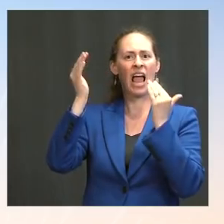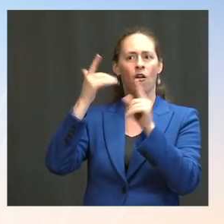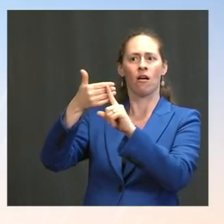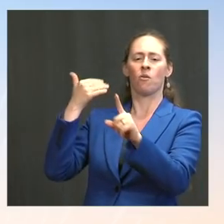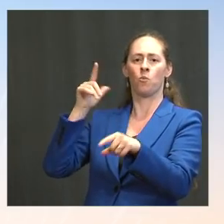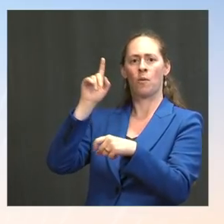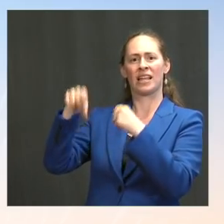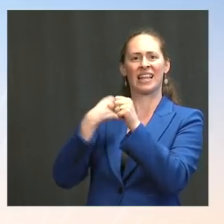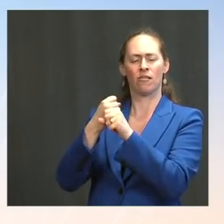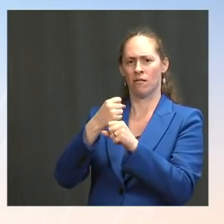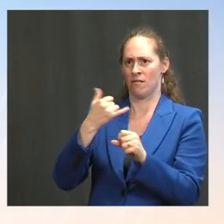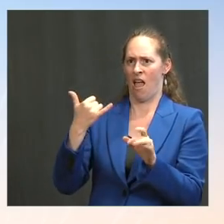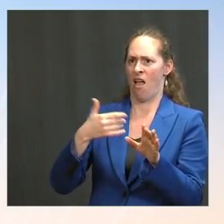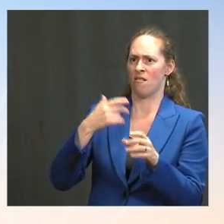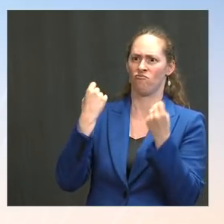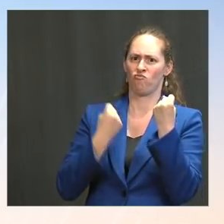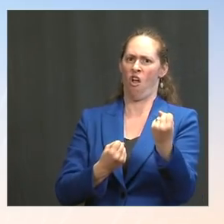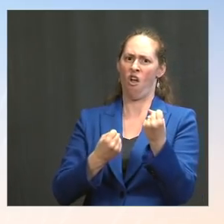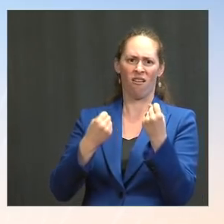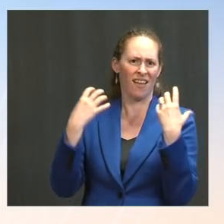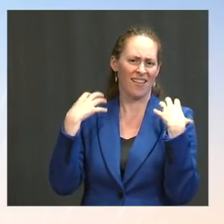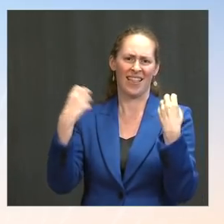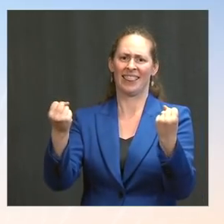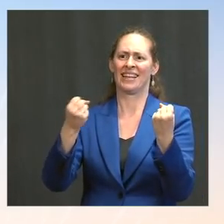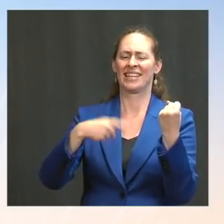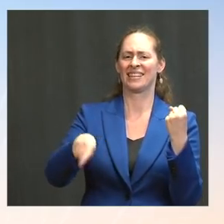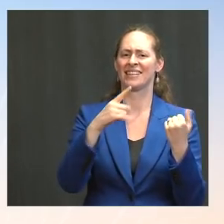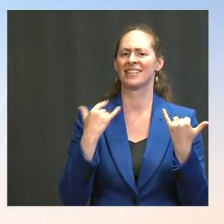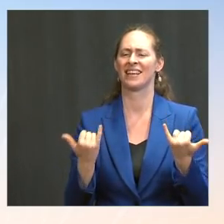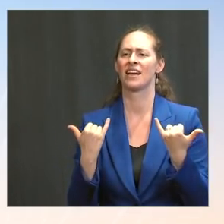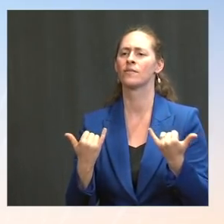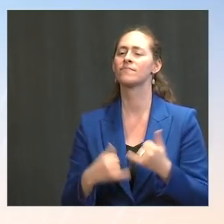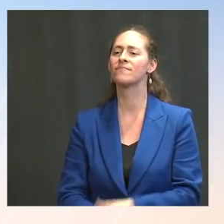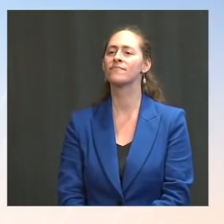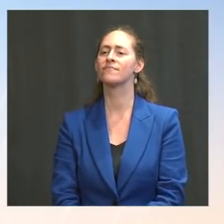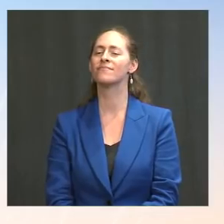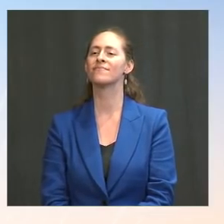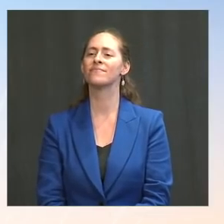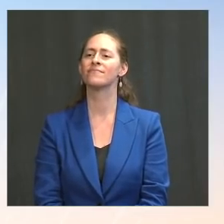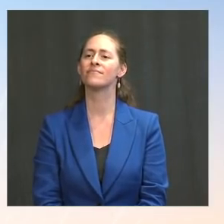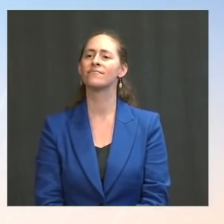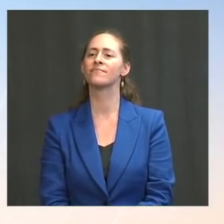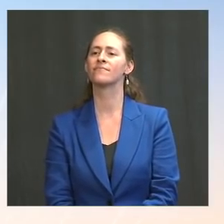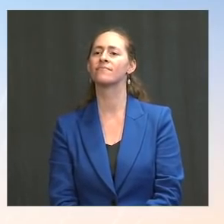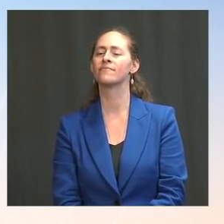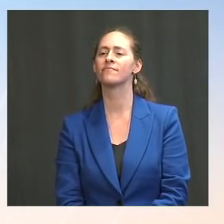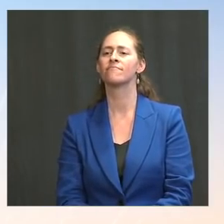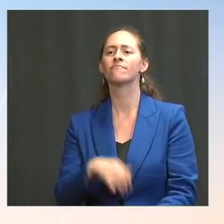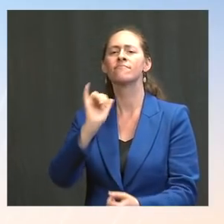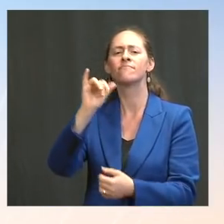We saw both the Congressional Budget Office and the IMF come up with -- come out this week with updated growth projections.